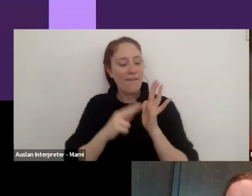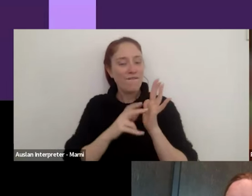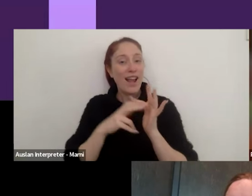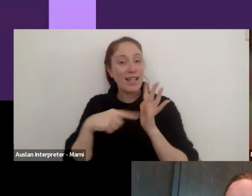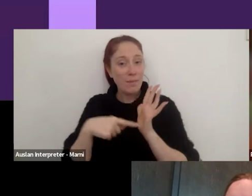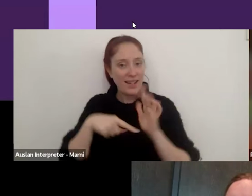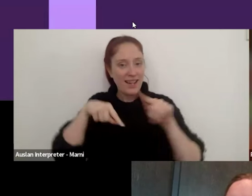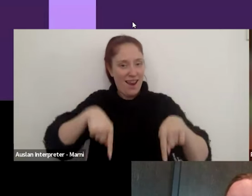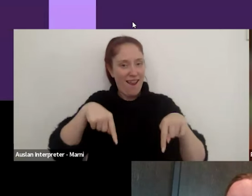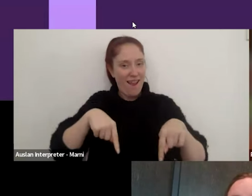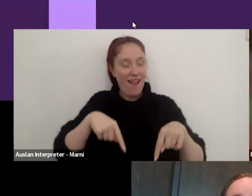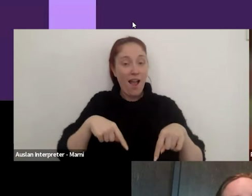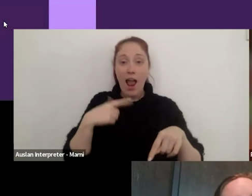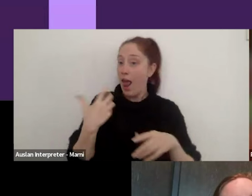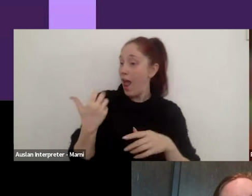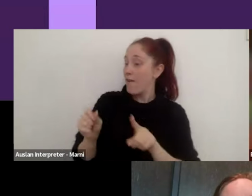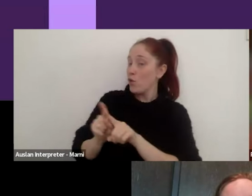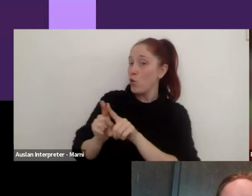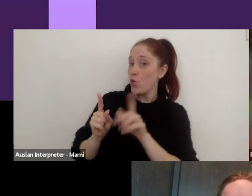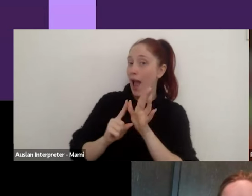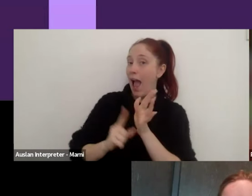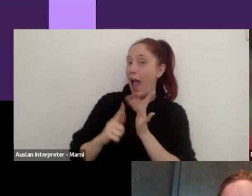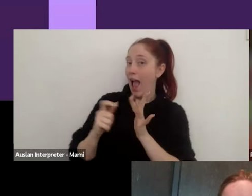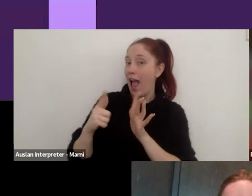I am also joined by – >> I am Alice Nash and I